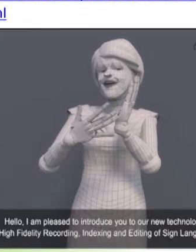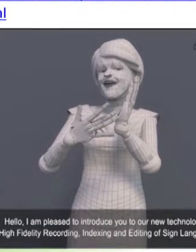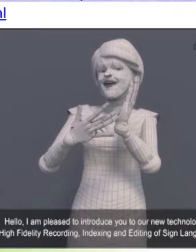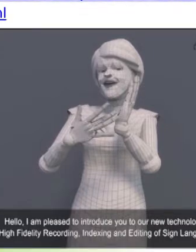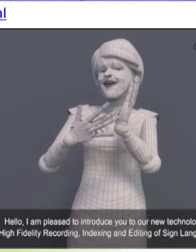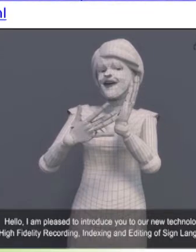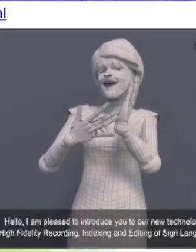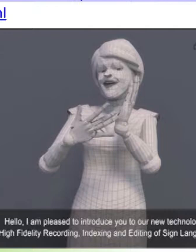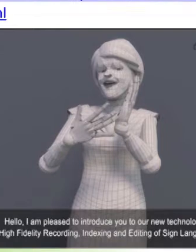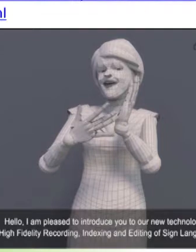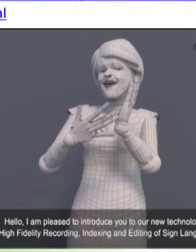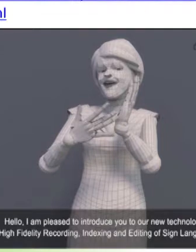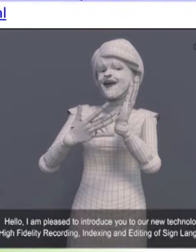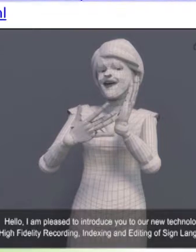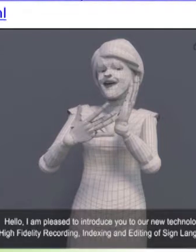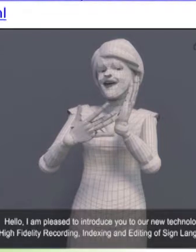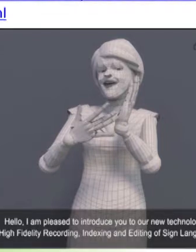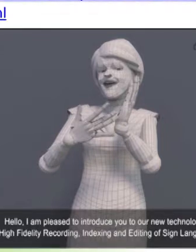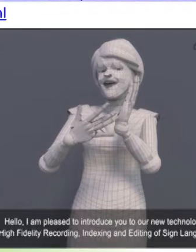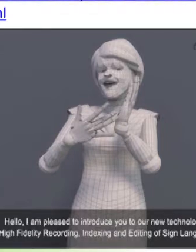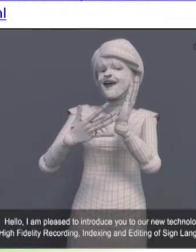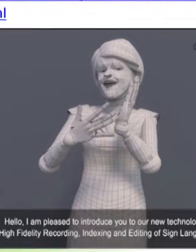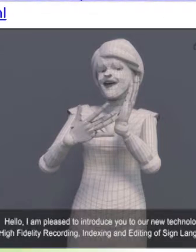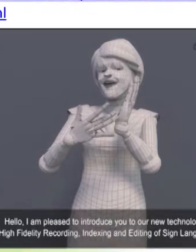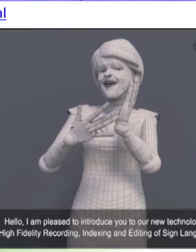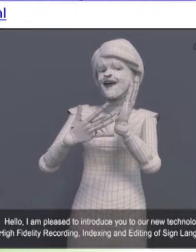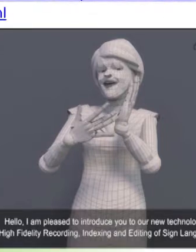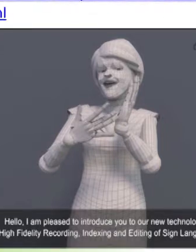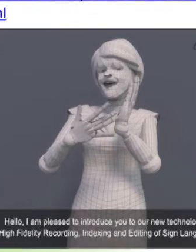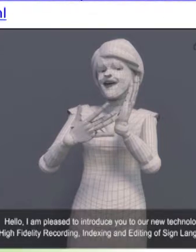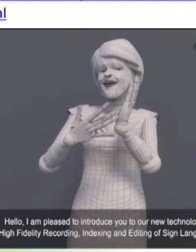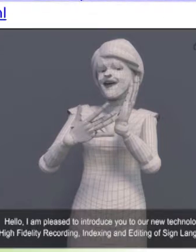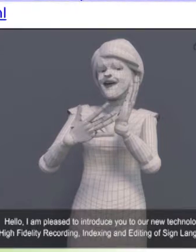using motion capture technology. Have a look at the video